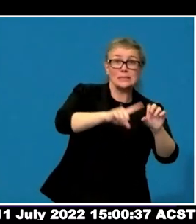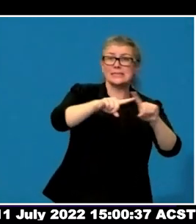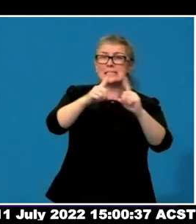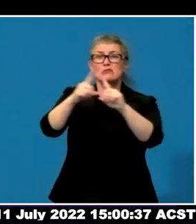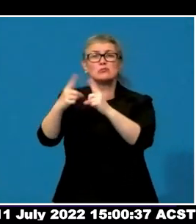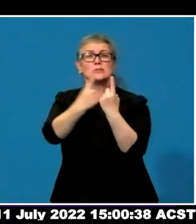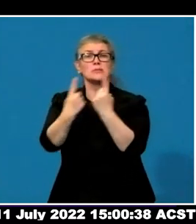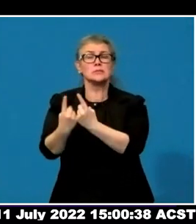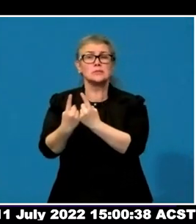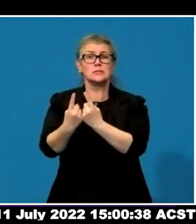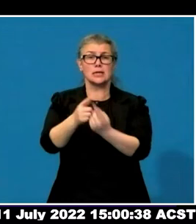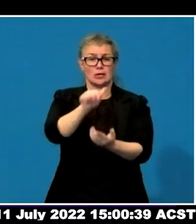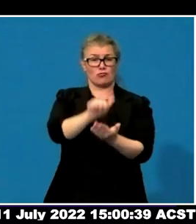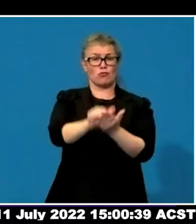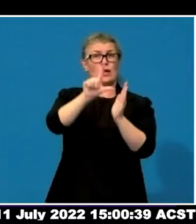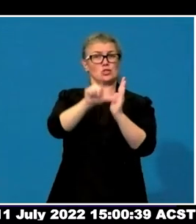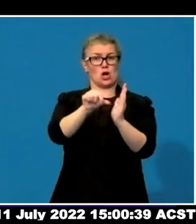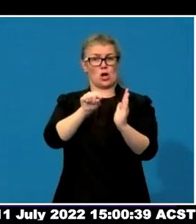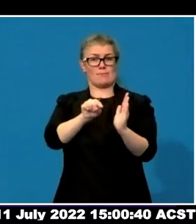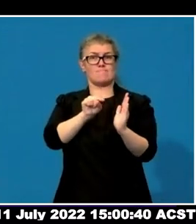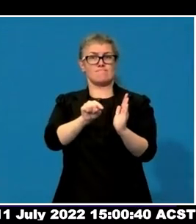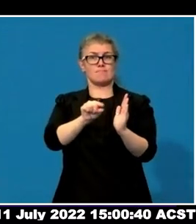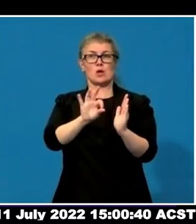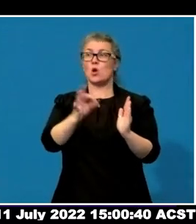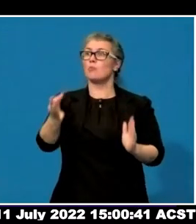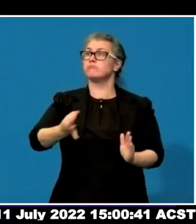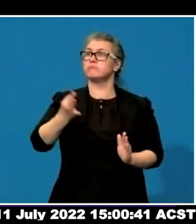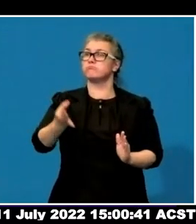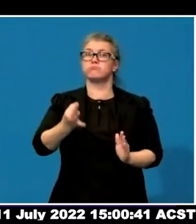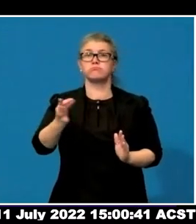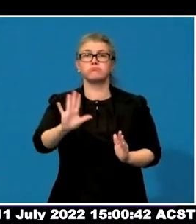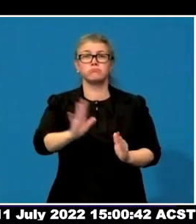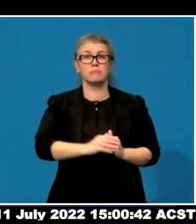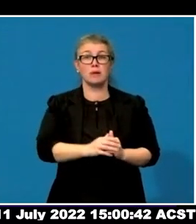in a timely manner. Because sometimes when it is that you do want a piece of equipment -